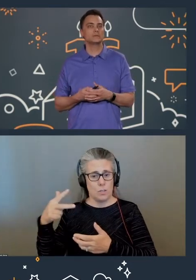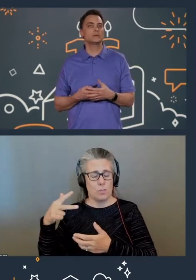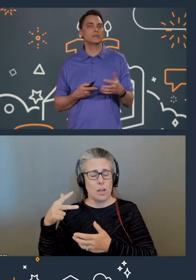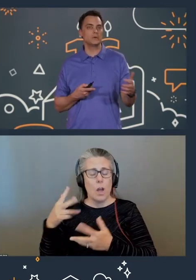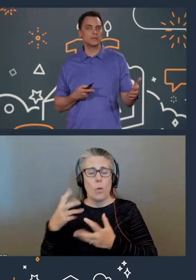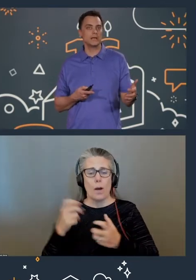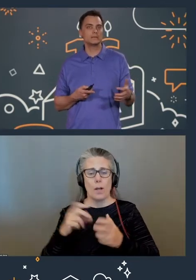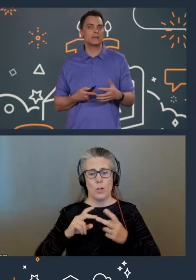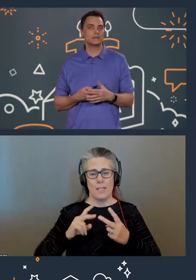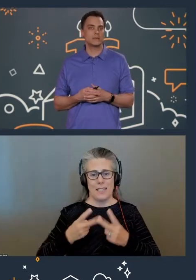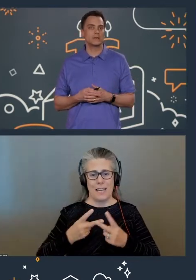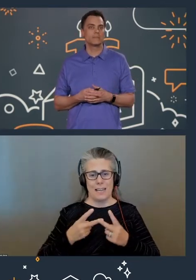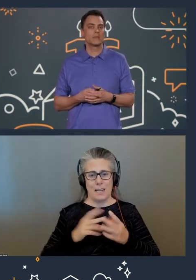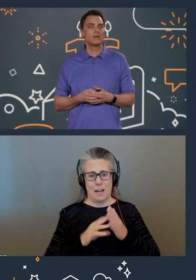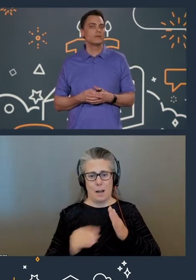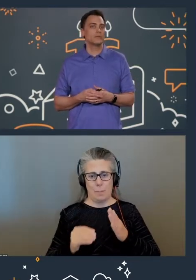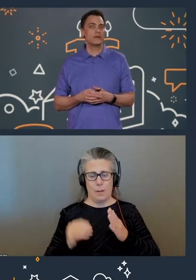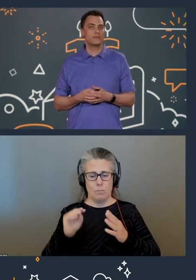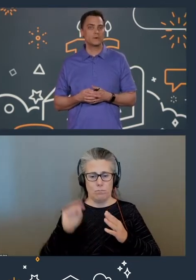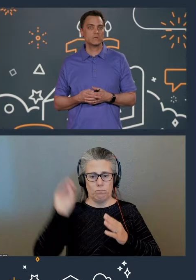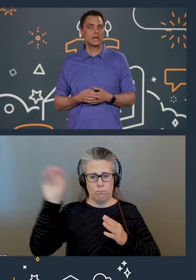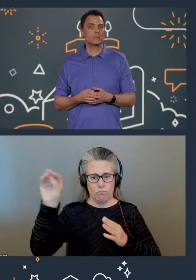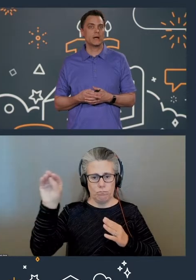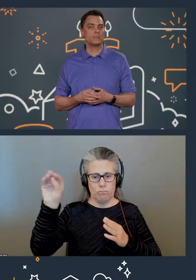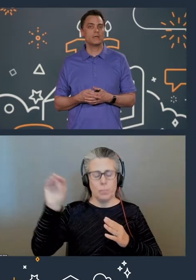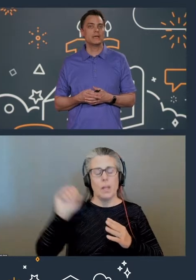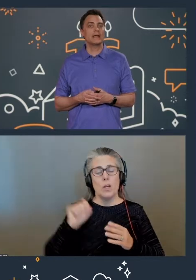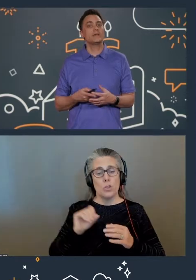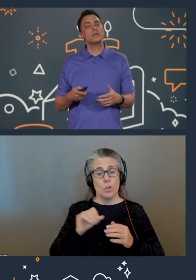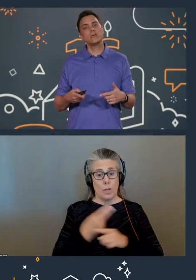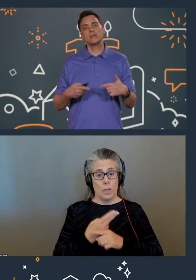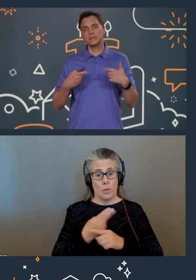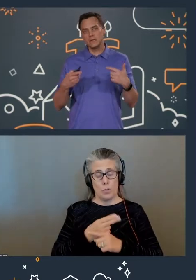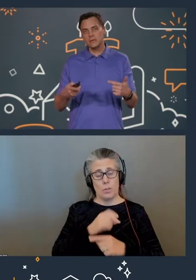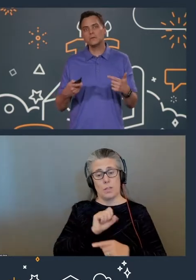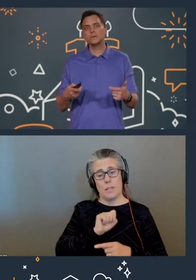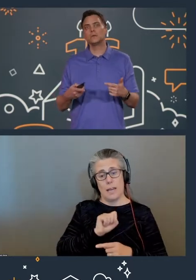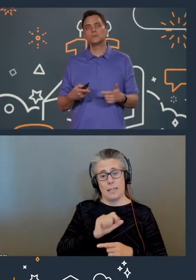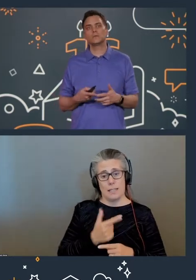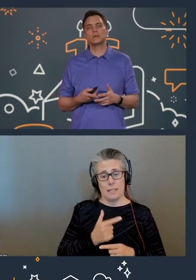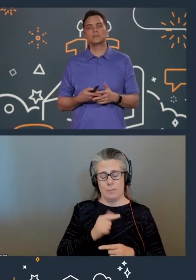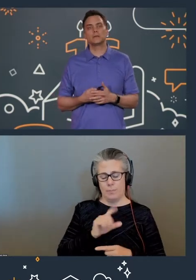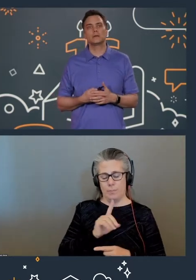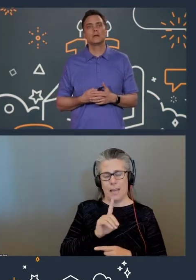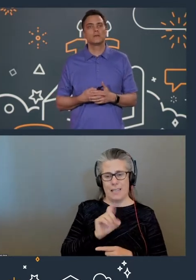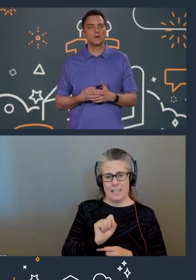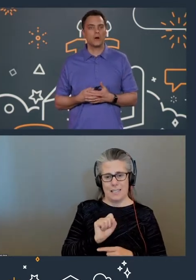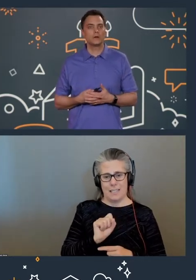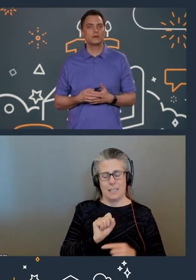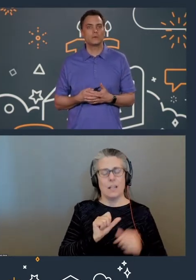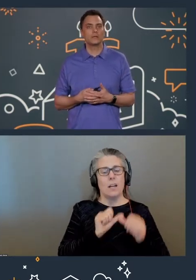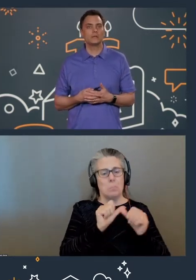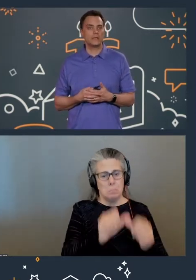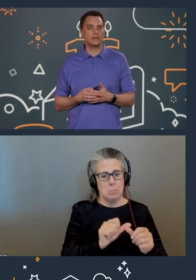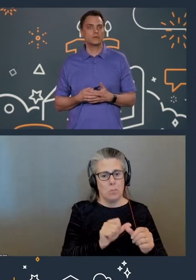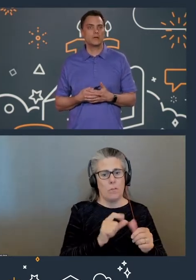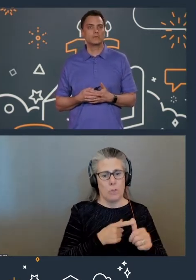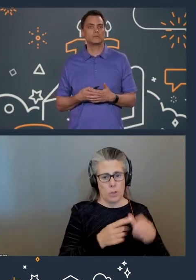And so, they utilized DataSync for that first time copy, and then they continued to use DataSync for ongoing data transfers.